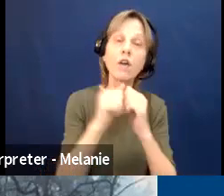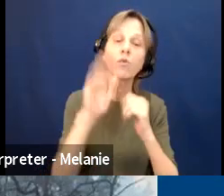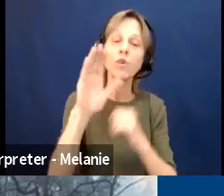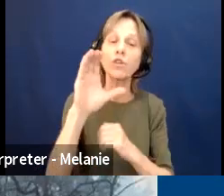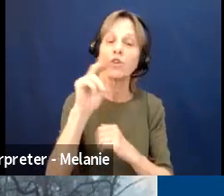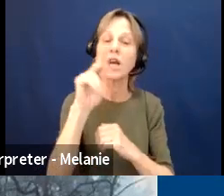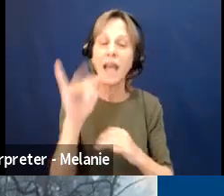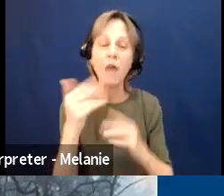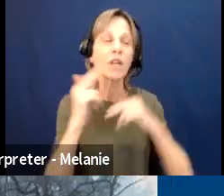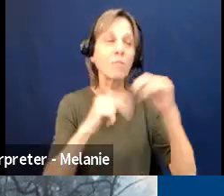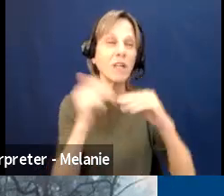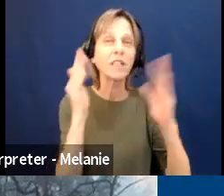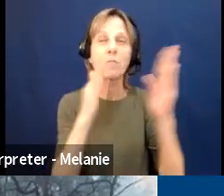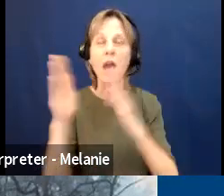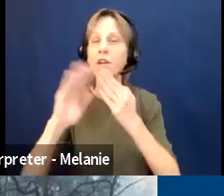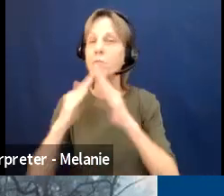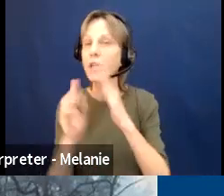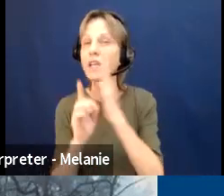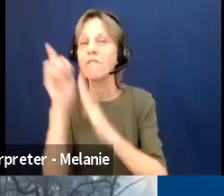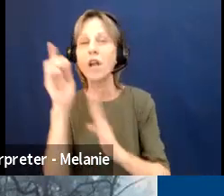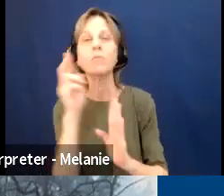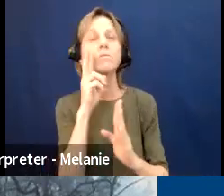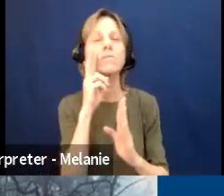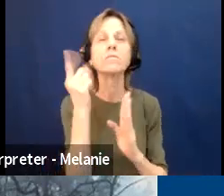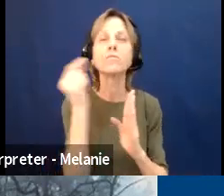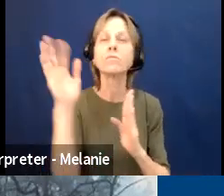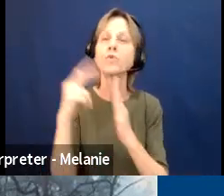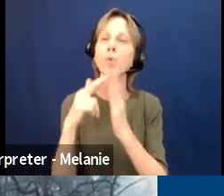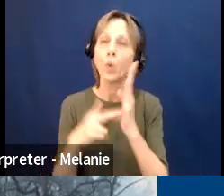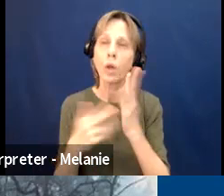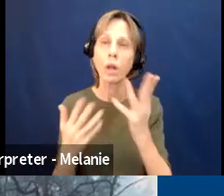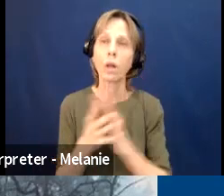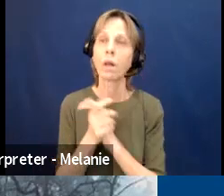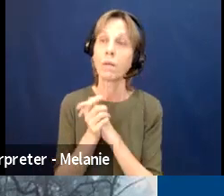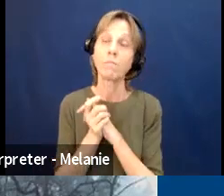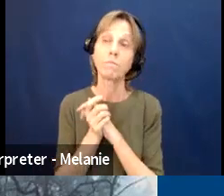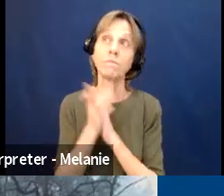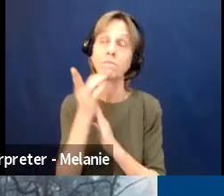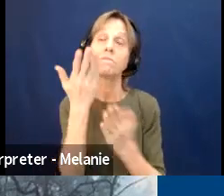development I know what the rules are you probably have to meet current building codes that's what we